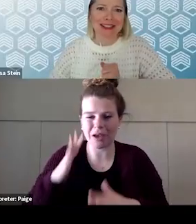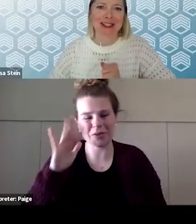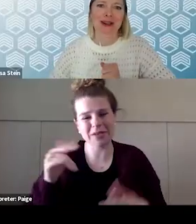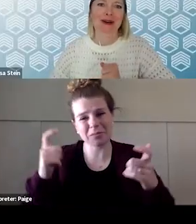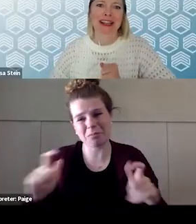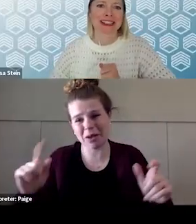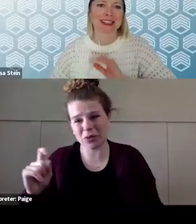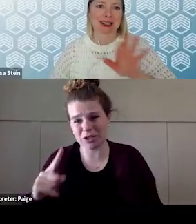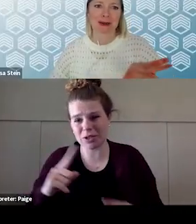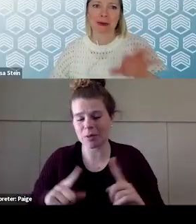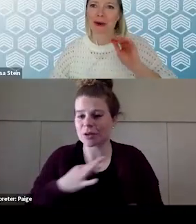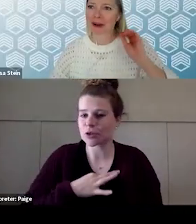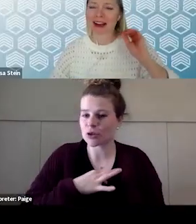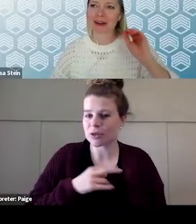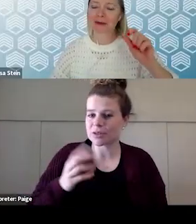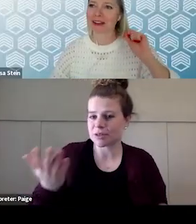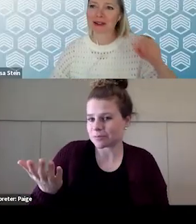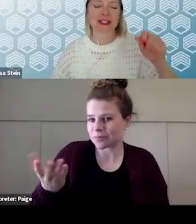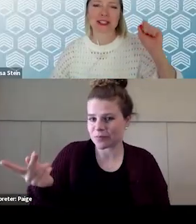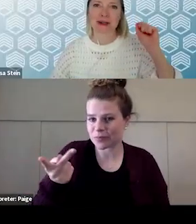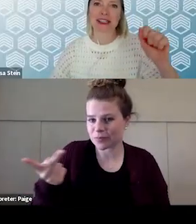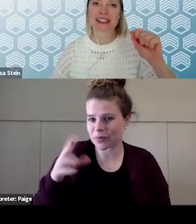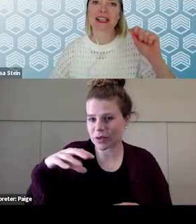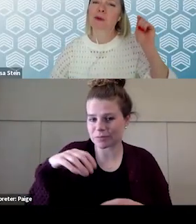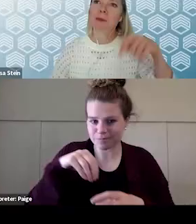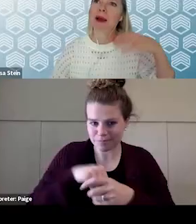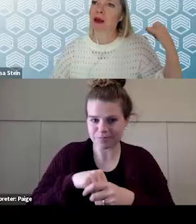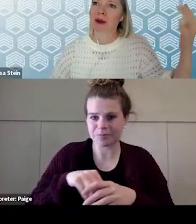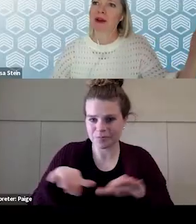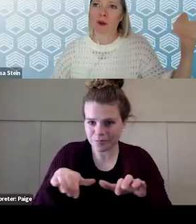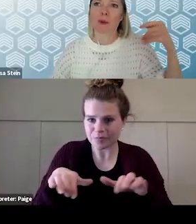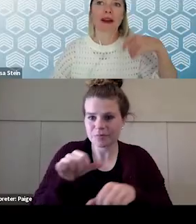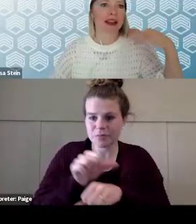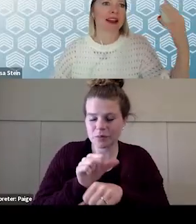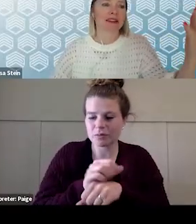but just curious as you are in the trenches doing this, what might be one thing